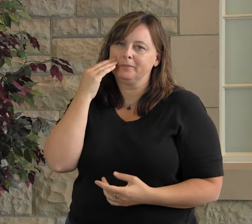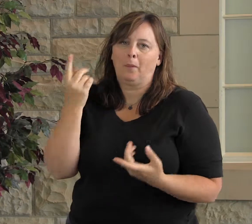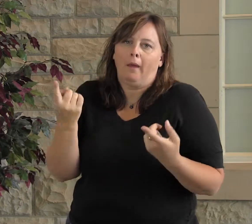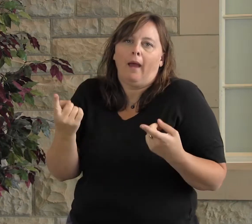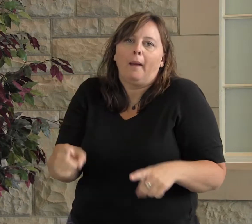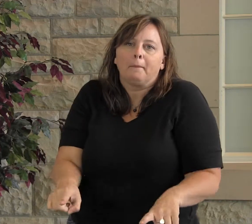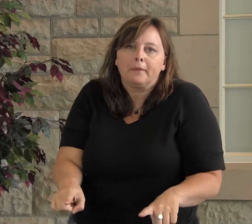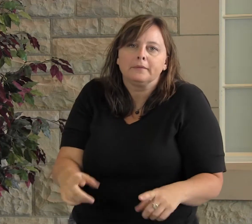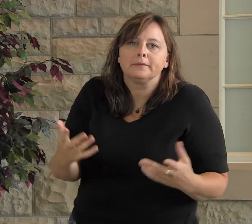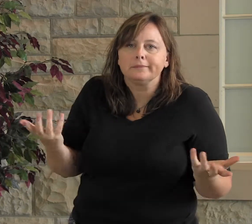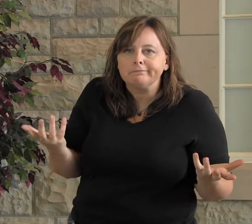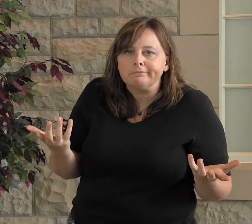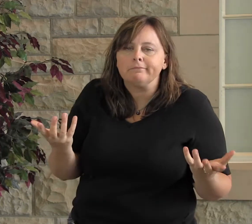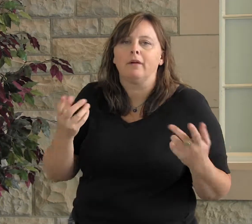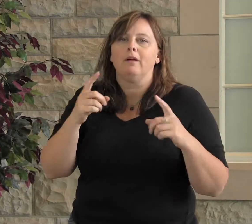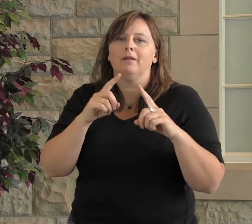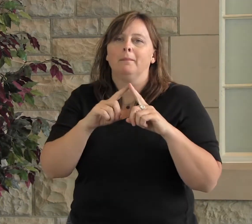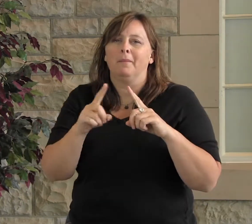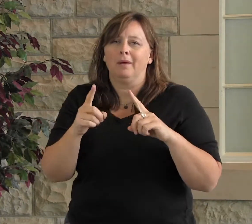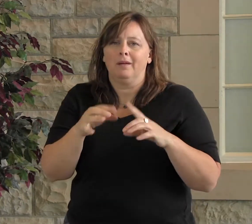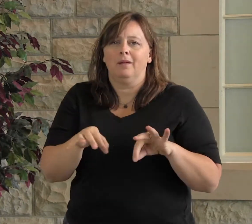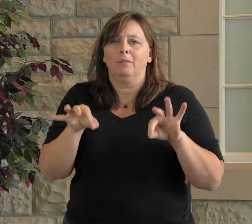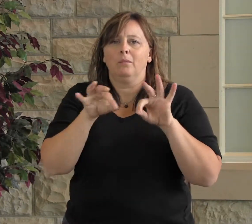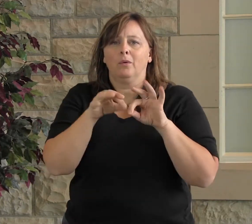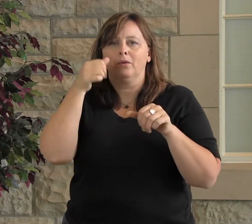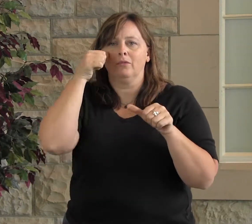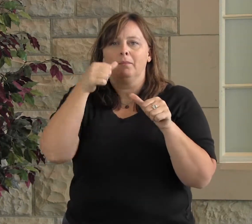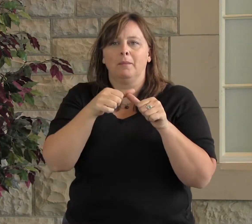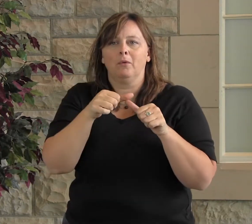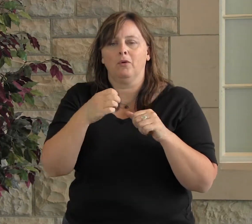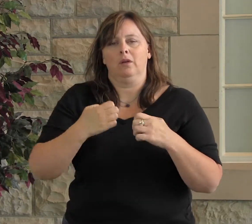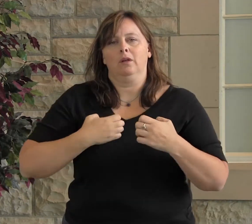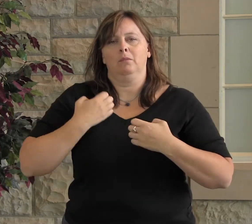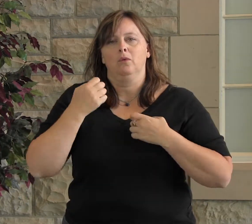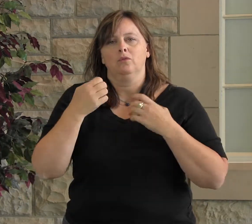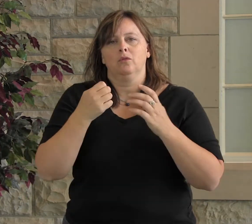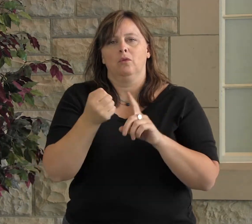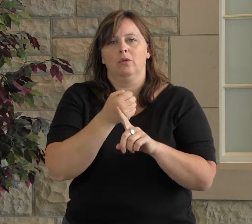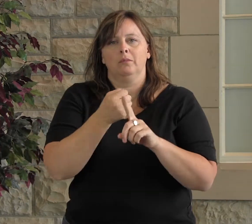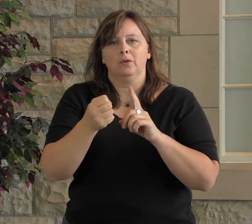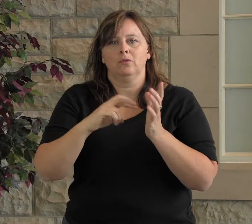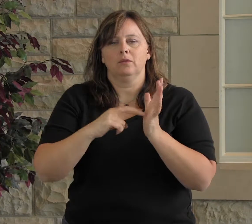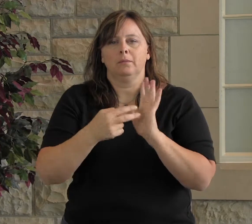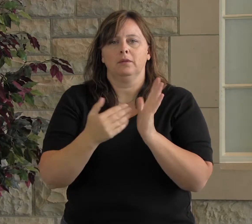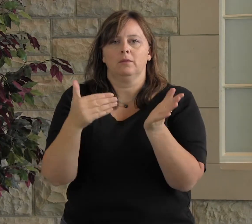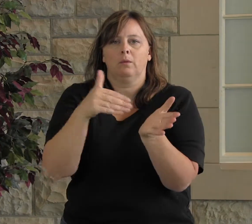We know that, and we know that it happens, but what is important to remember about emotional abuse,